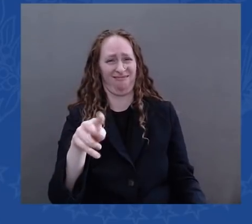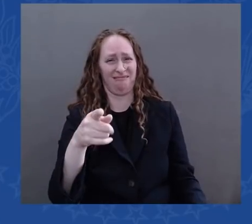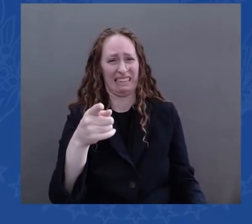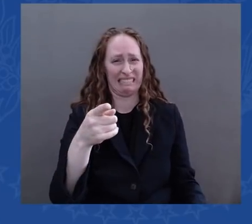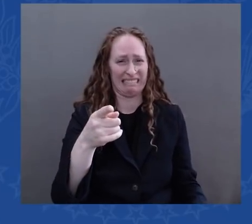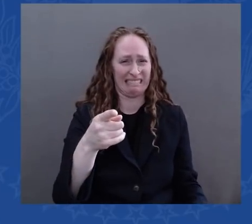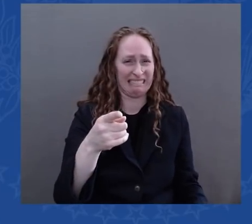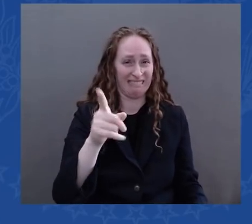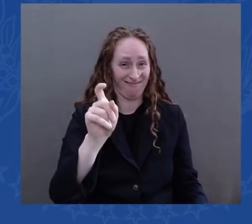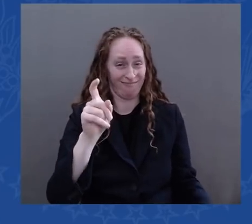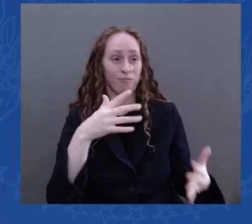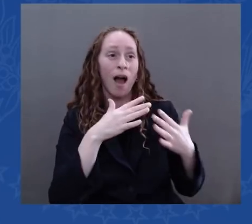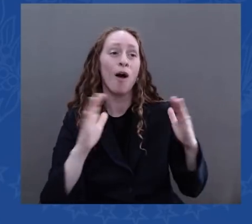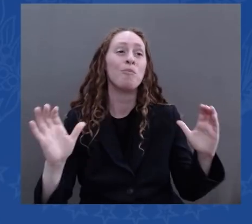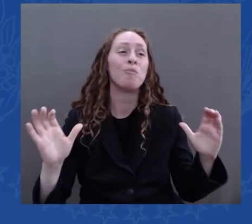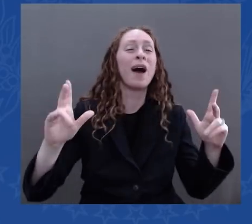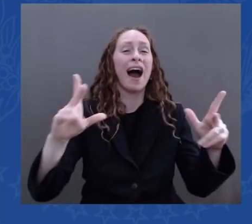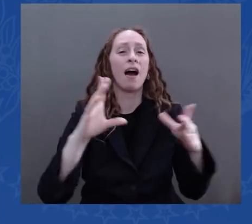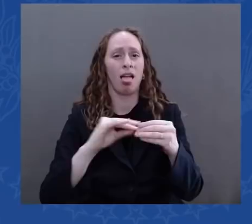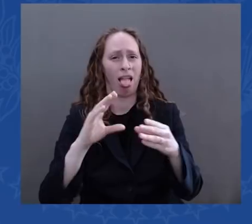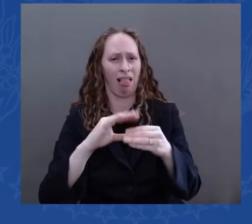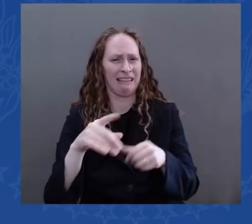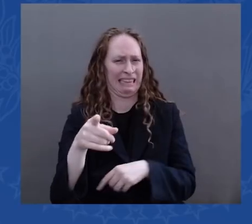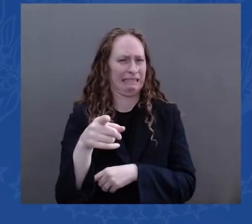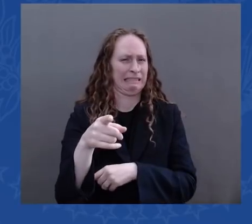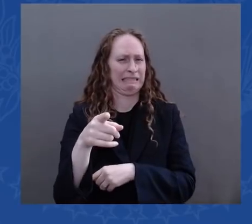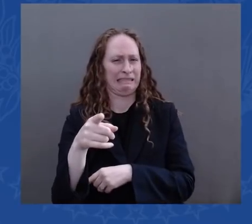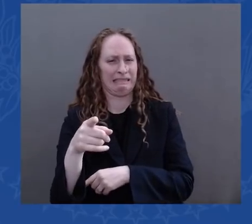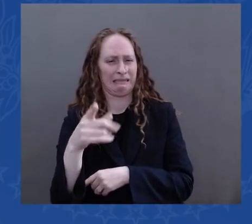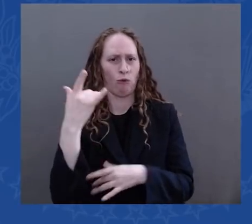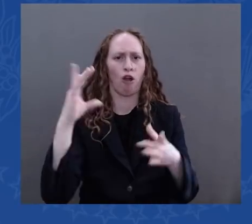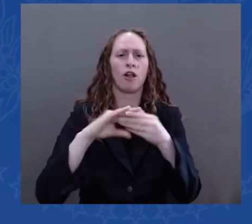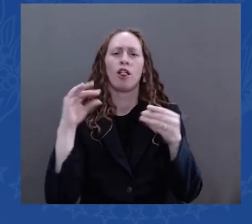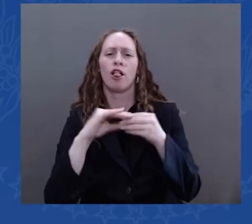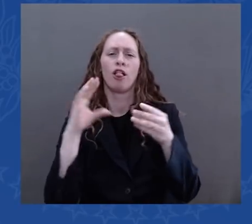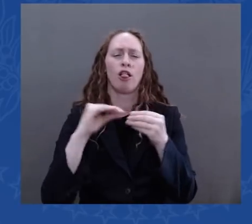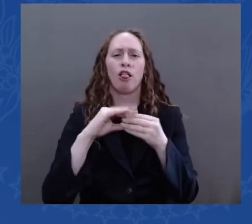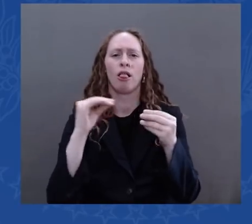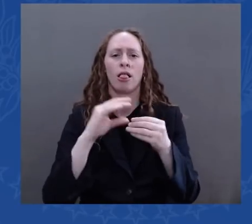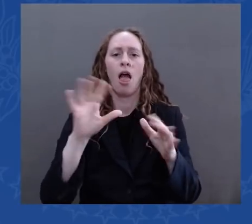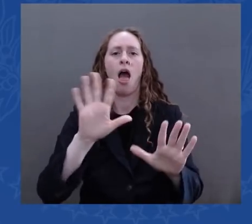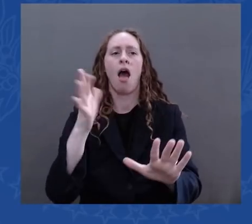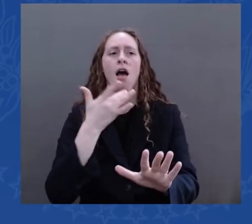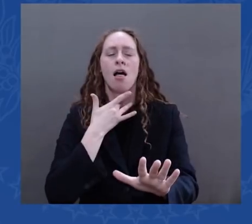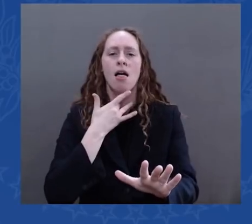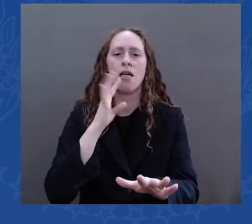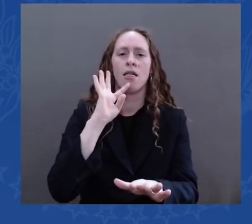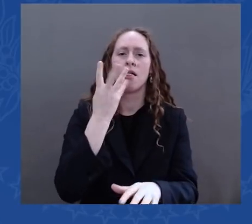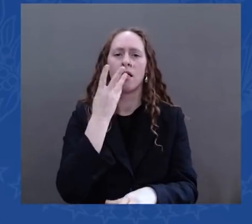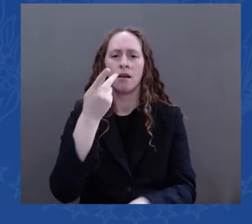keep getting walked back? The President: What's getting walked back? The Press: It -- made it sound like, just in the last couple of days --